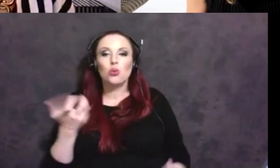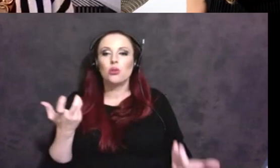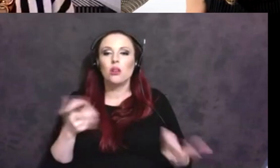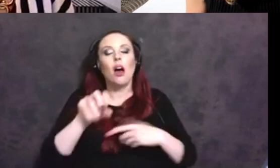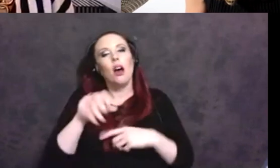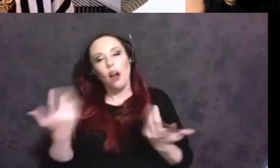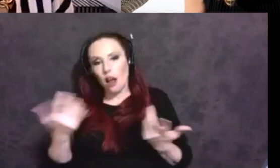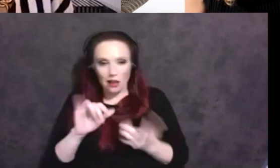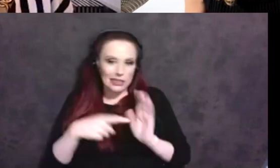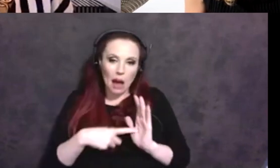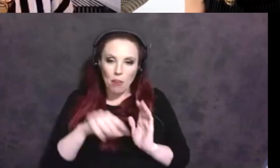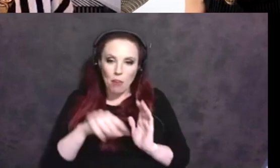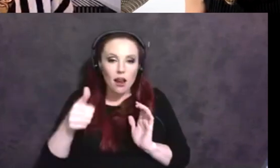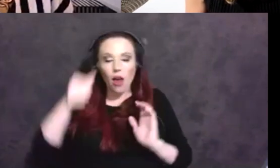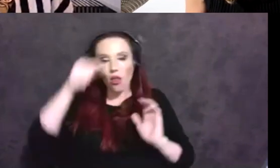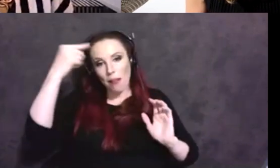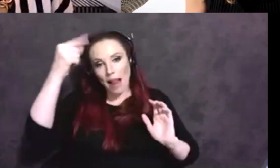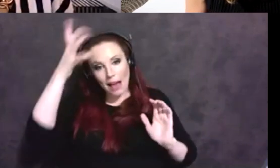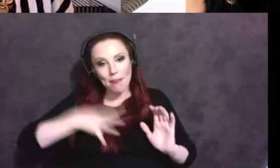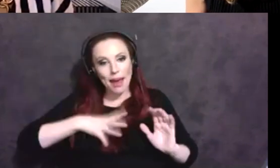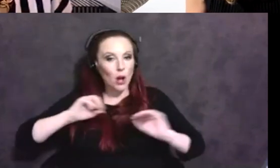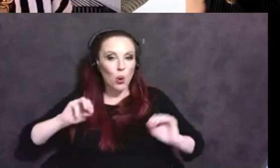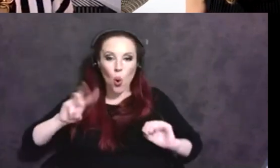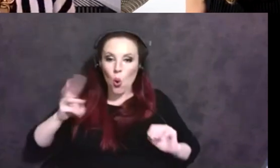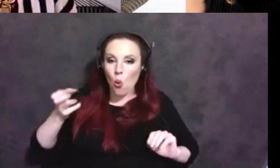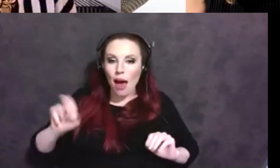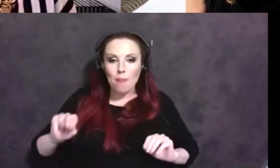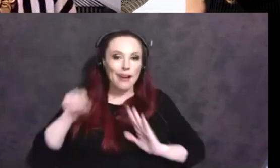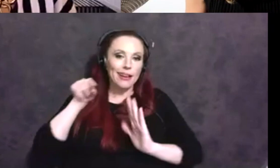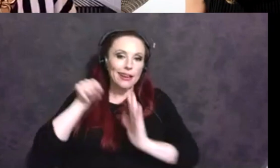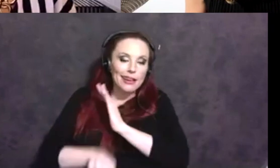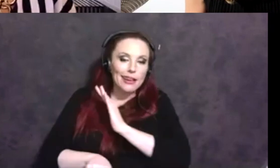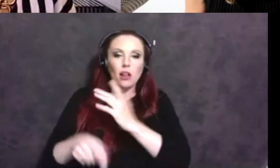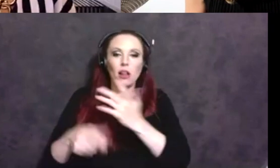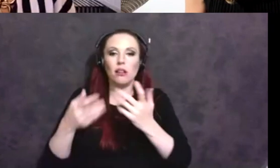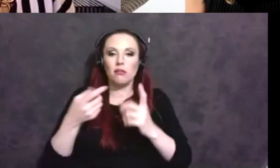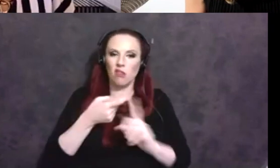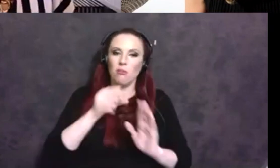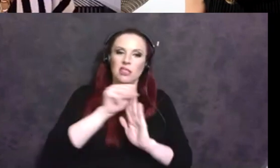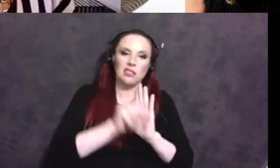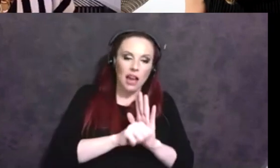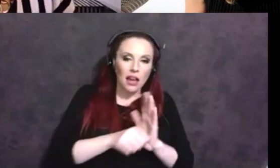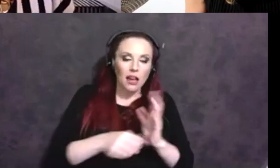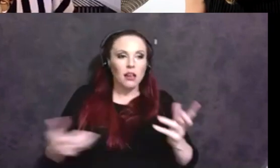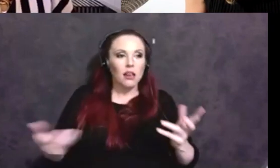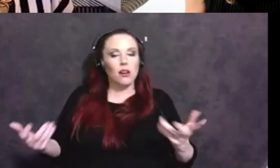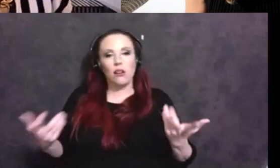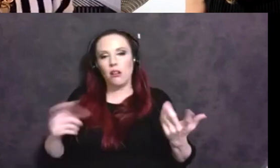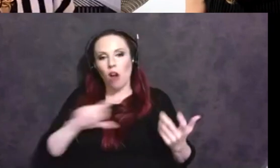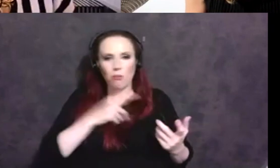had had, or I would read a passage or see something on the news, for example, another